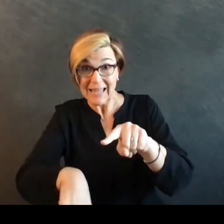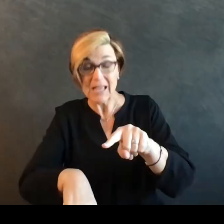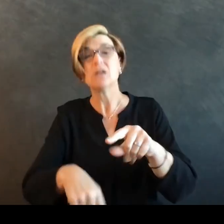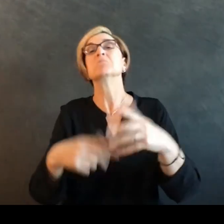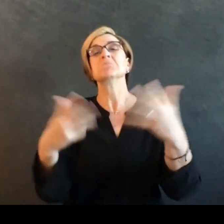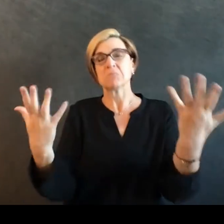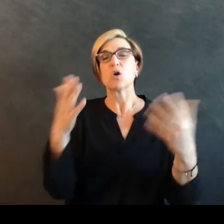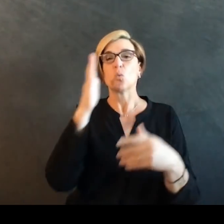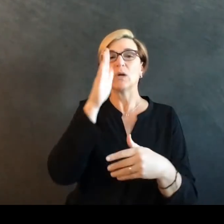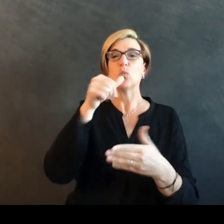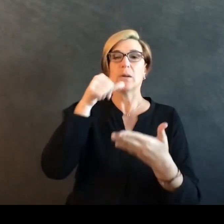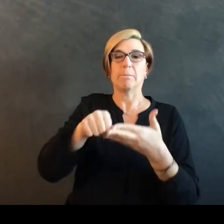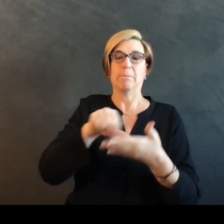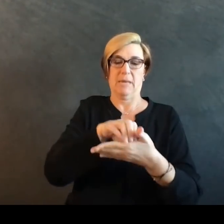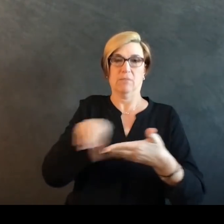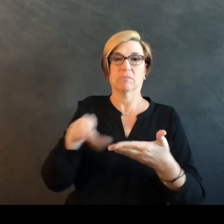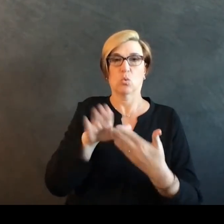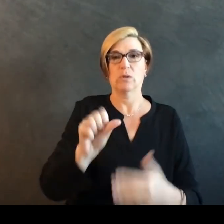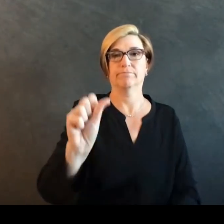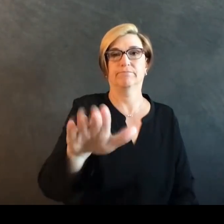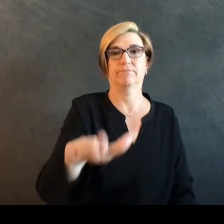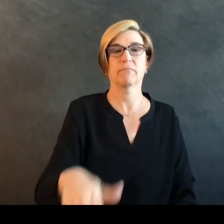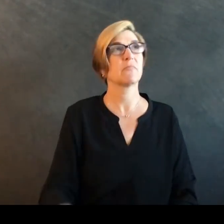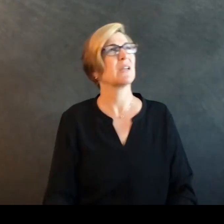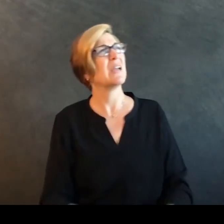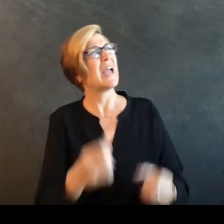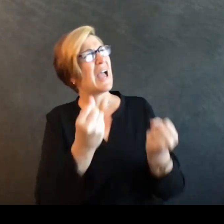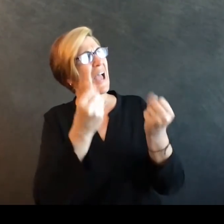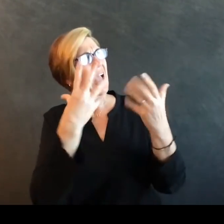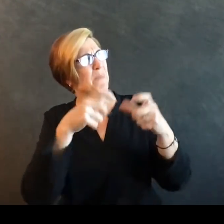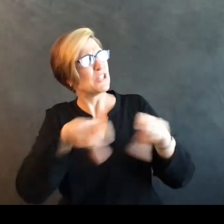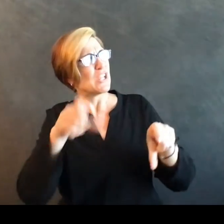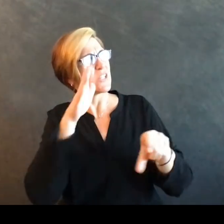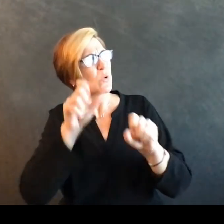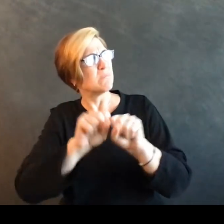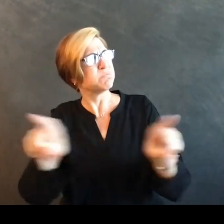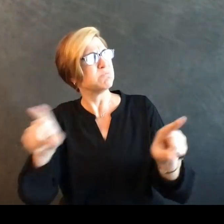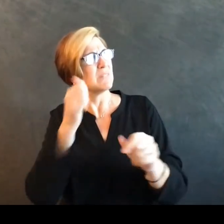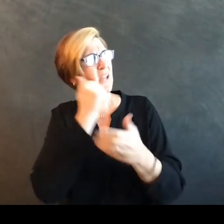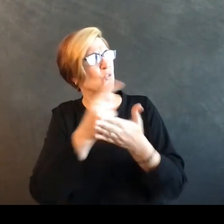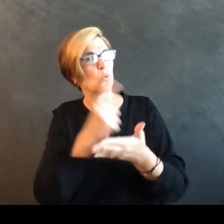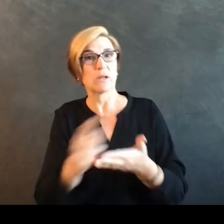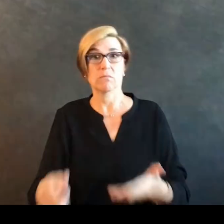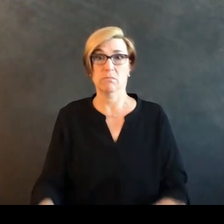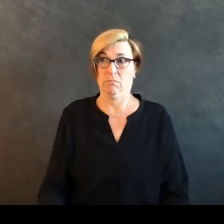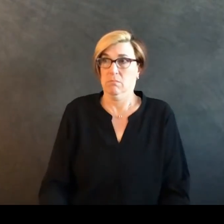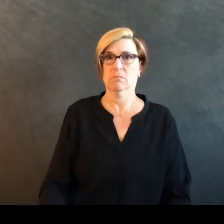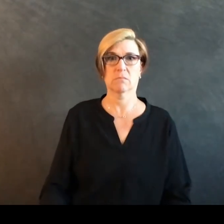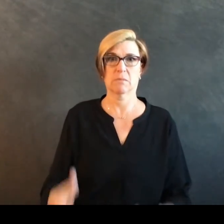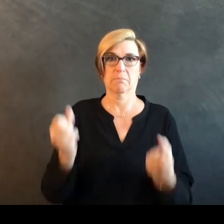mail process a lot of checks but we don't want to send checks in this